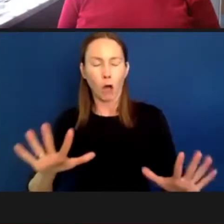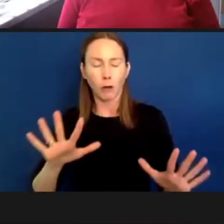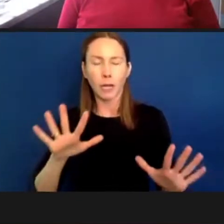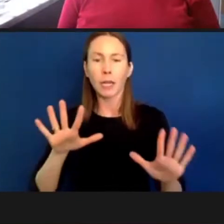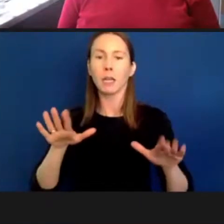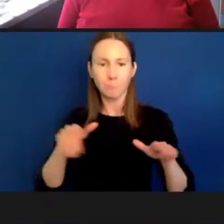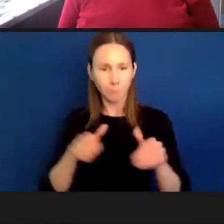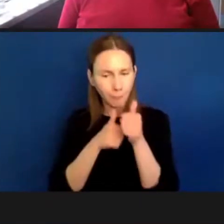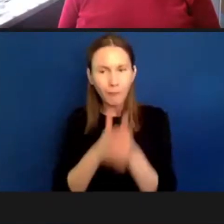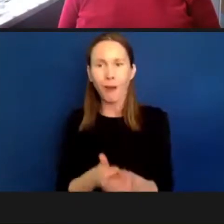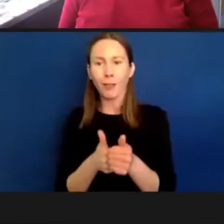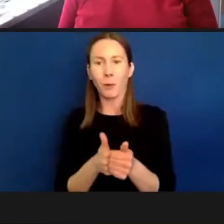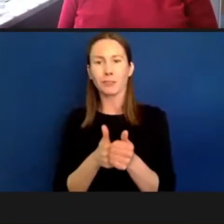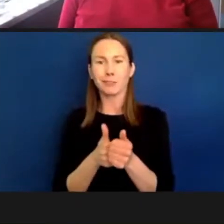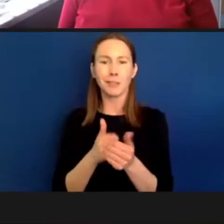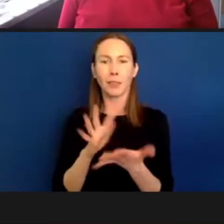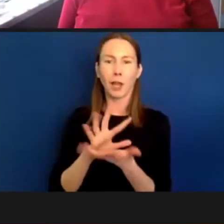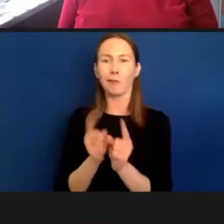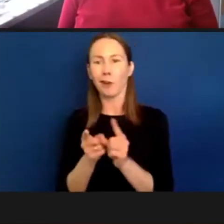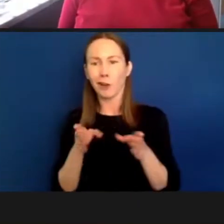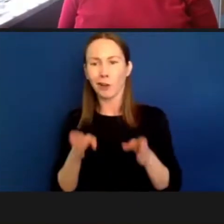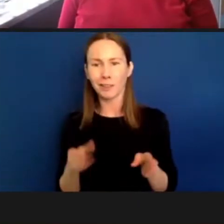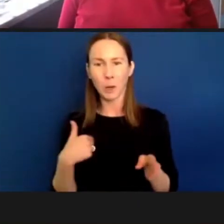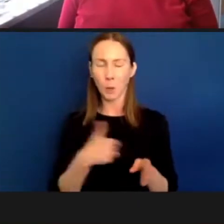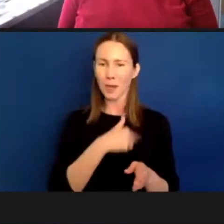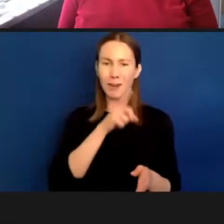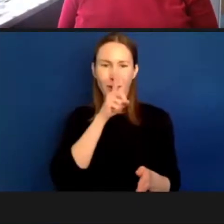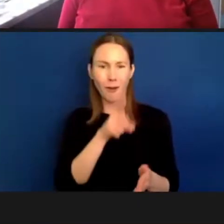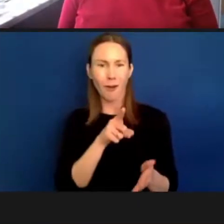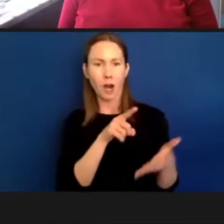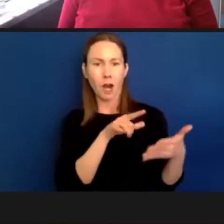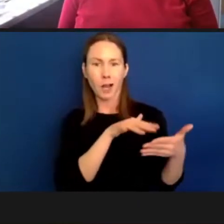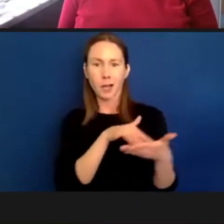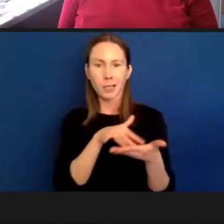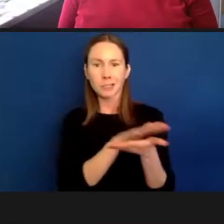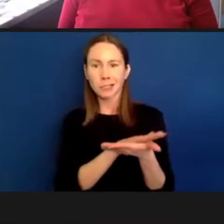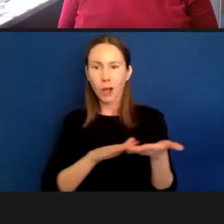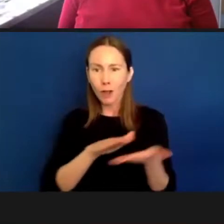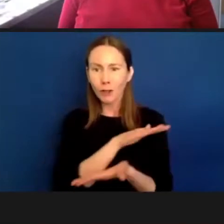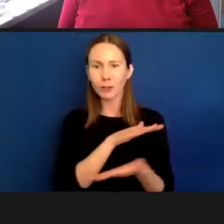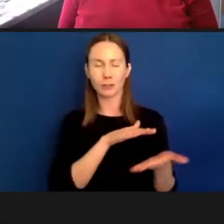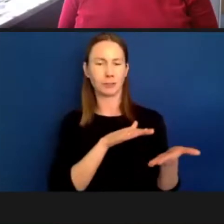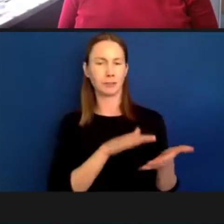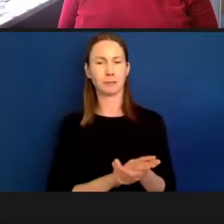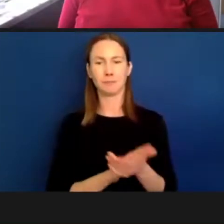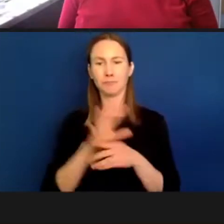That together, we're a community of scholars, practitioners, students, whether or without